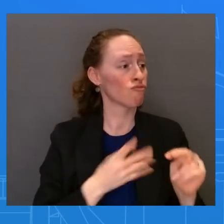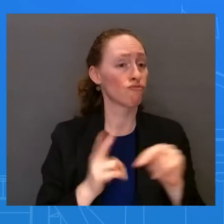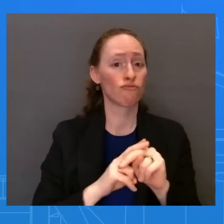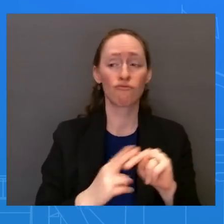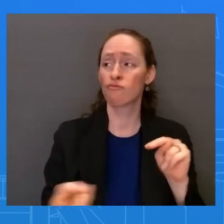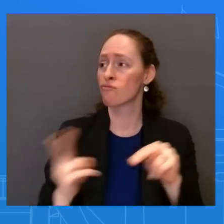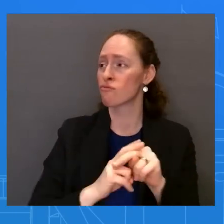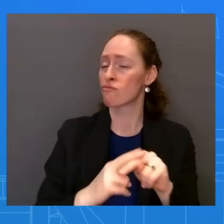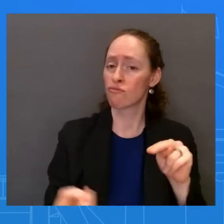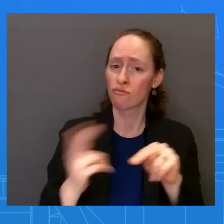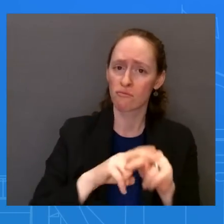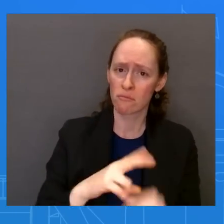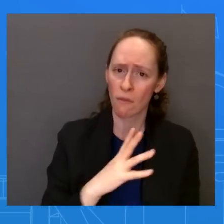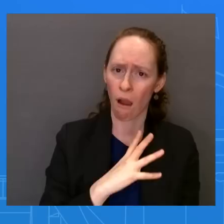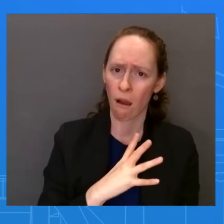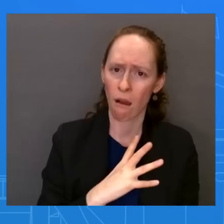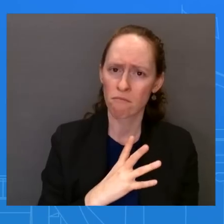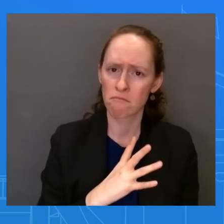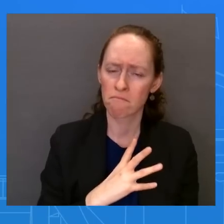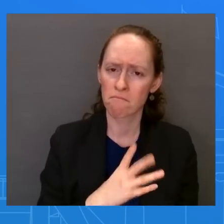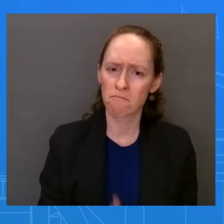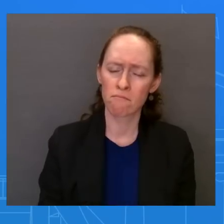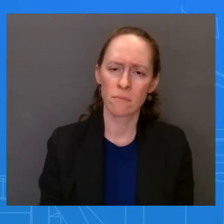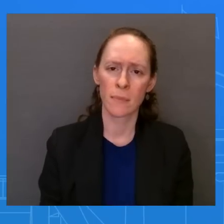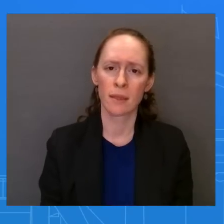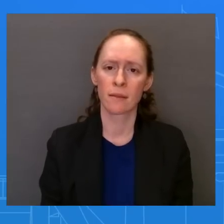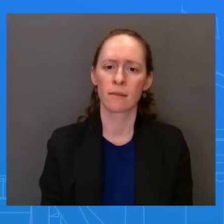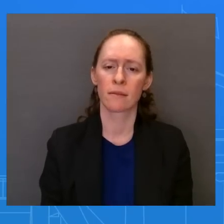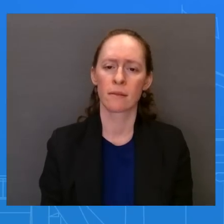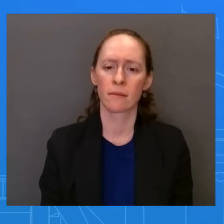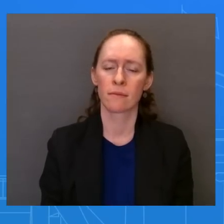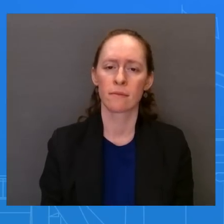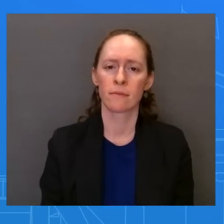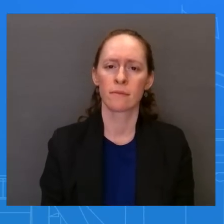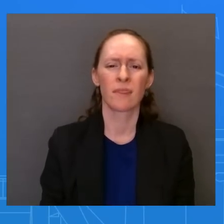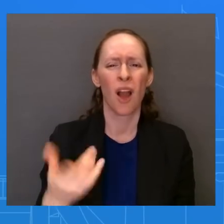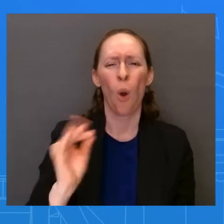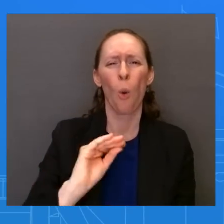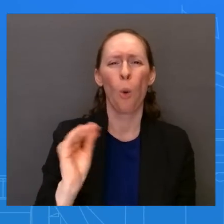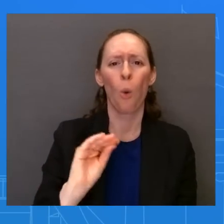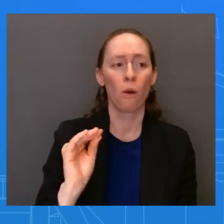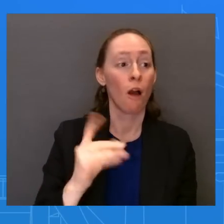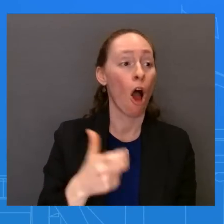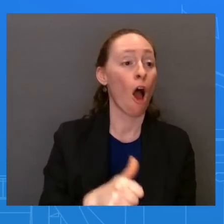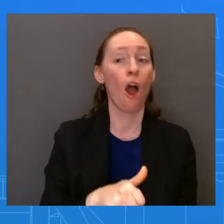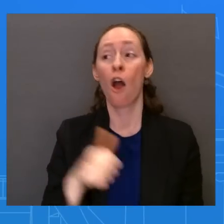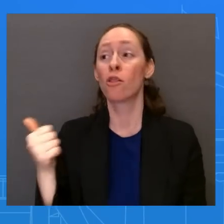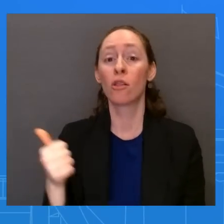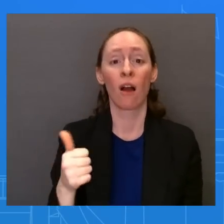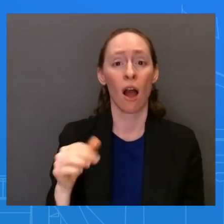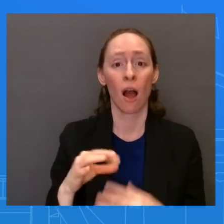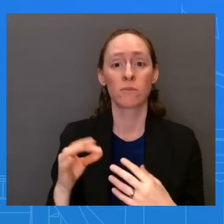This is -- there is no alternative to Congress responsibility here to address the debt ceiling.